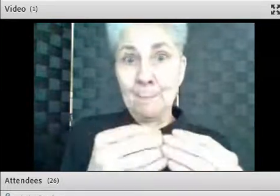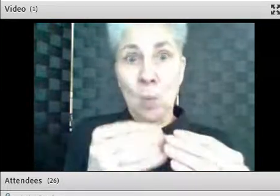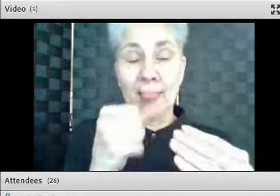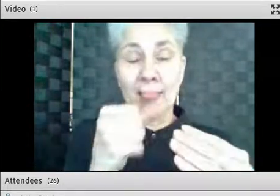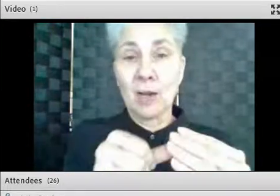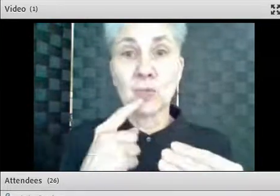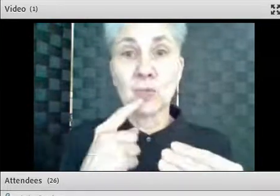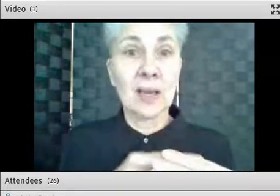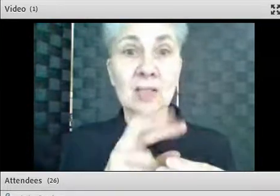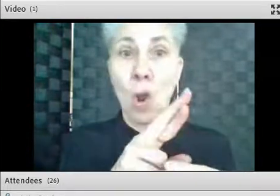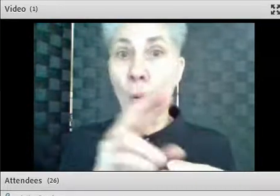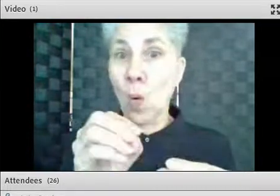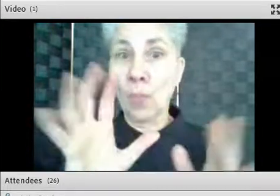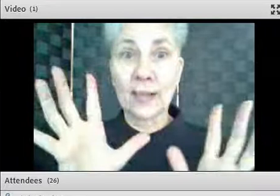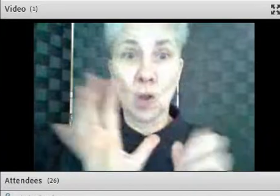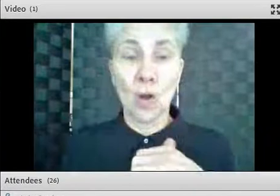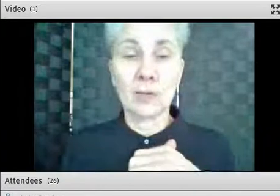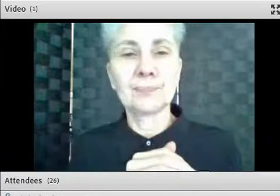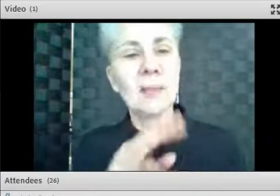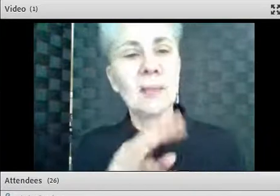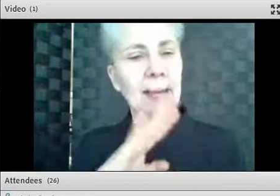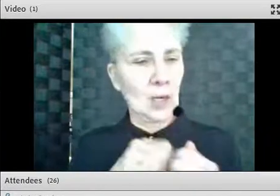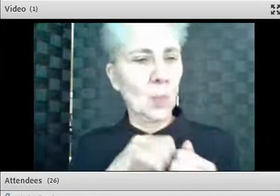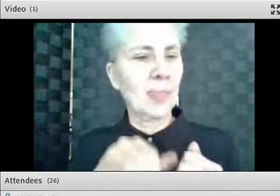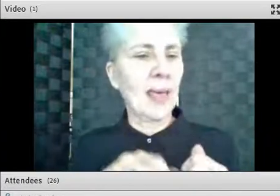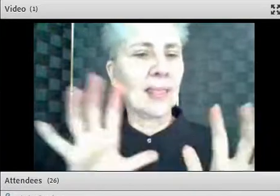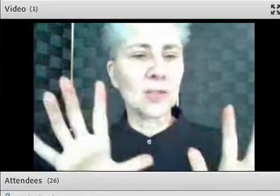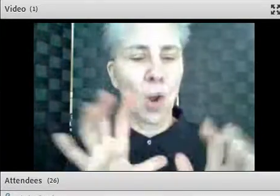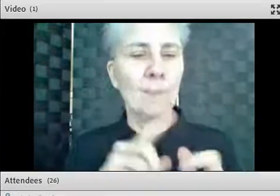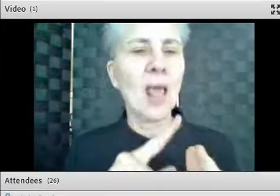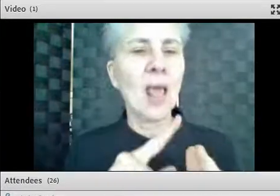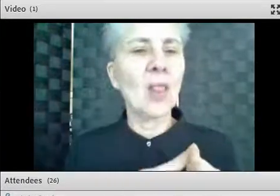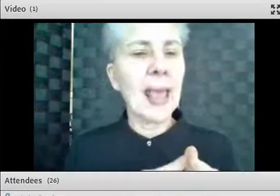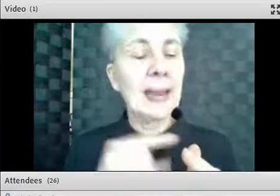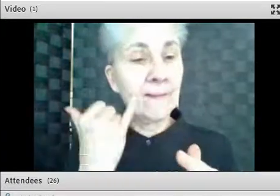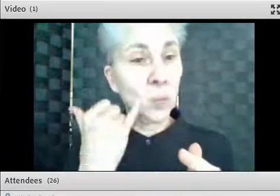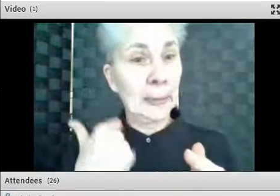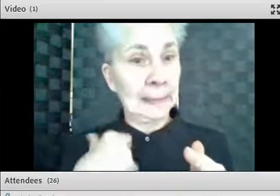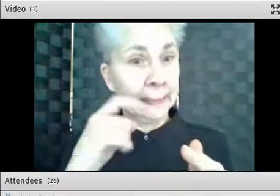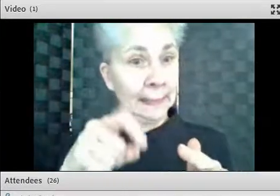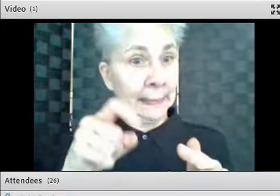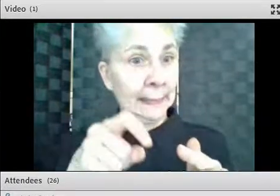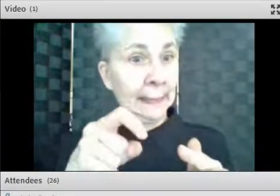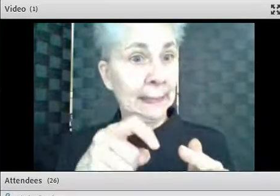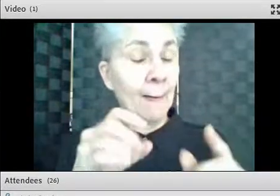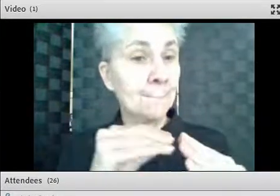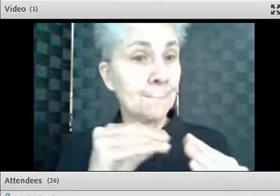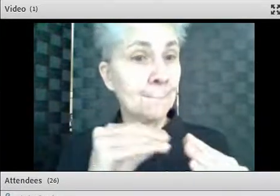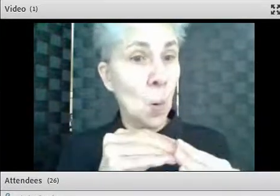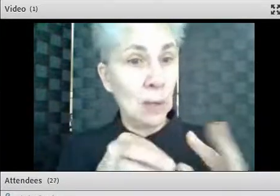so we just catalog Ro and be content with it, and then if we need further specificity,